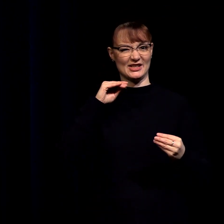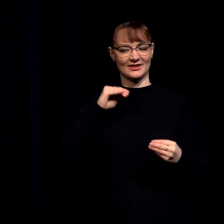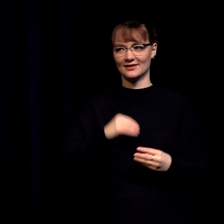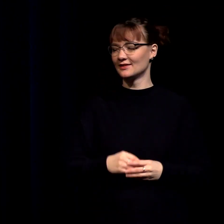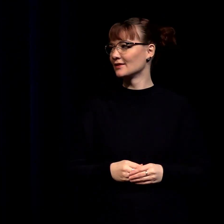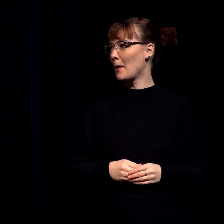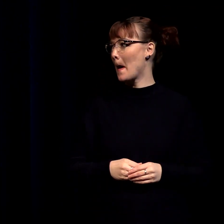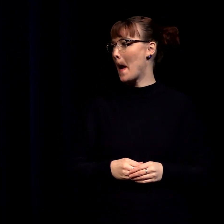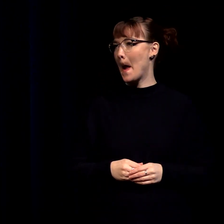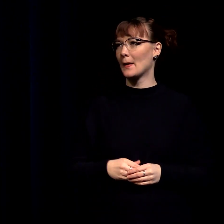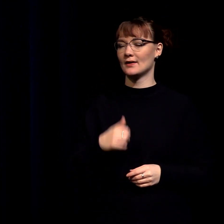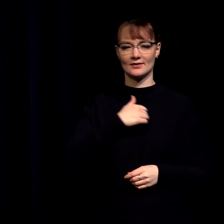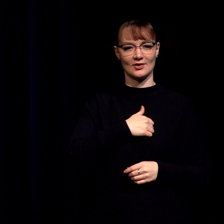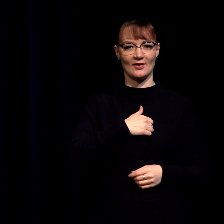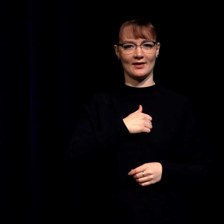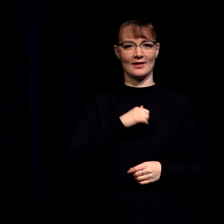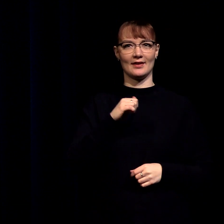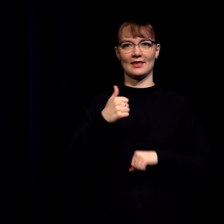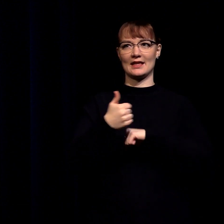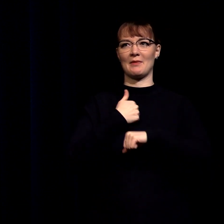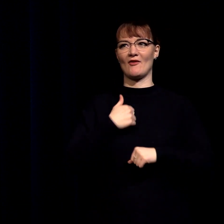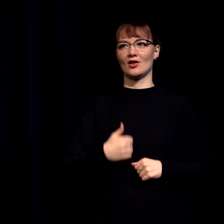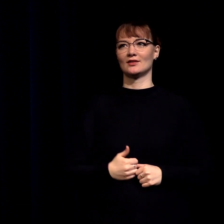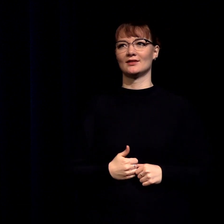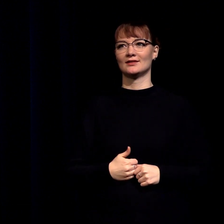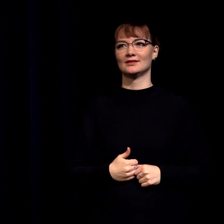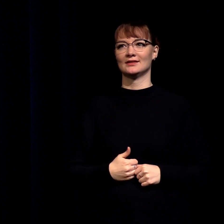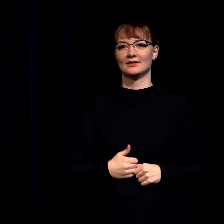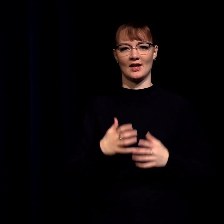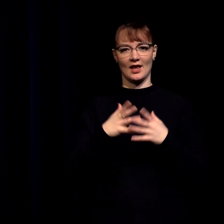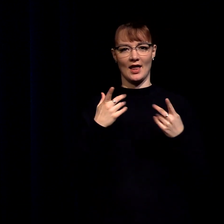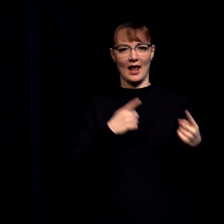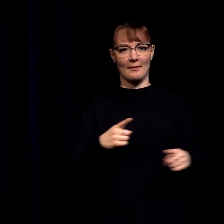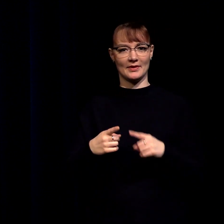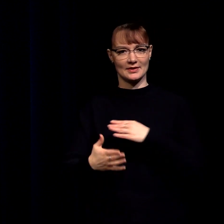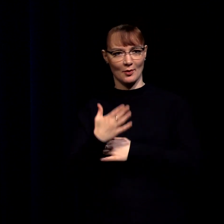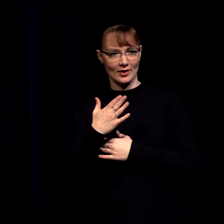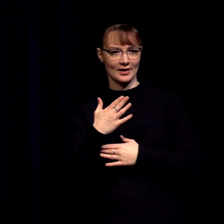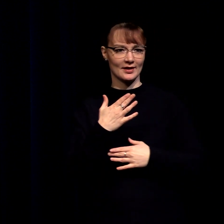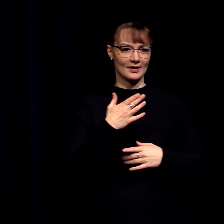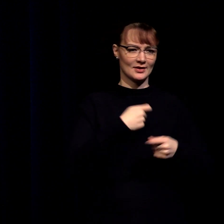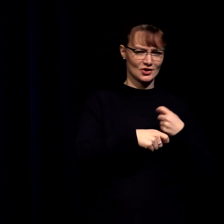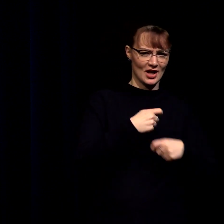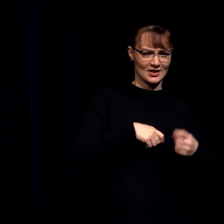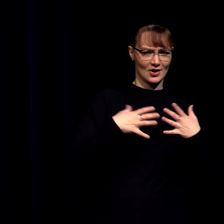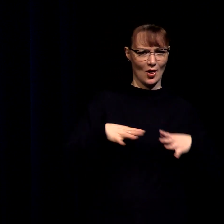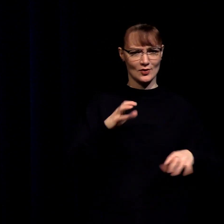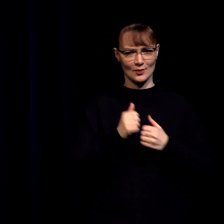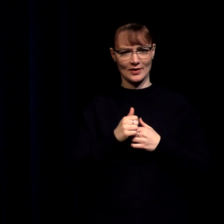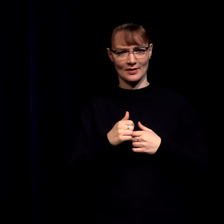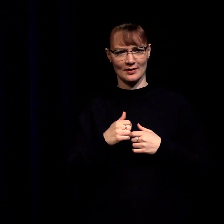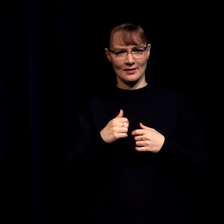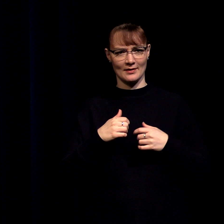Great Start that's on me. So a lot going on. There's a lot of changings with baptisms today. And so that is not on our